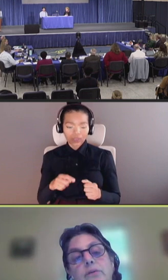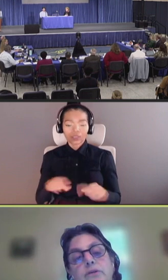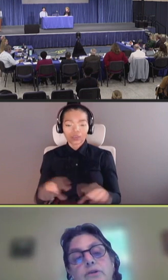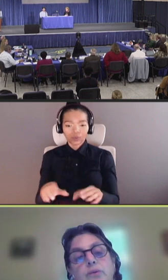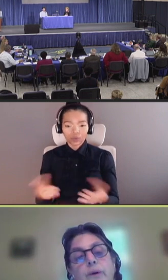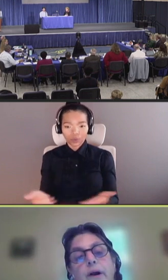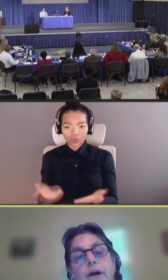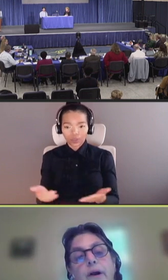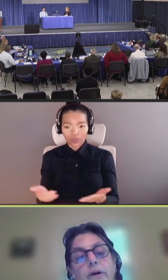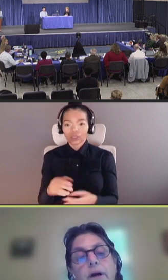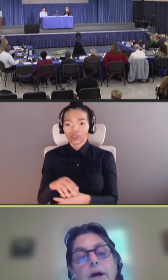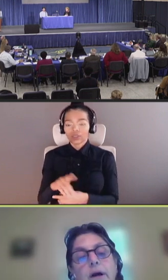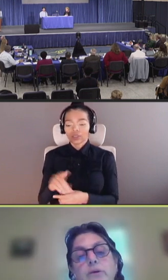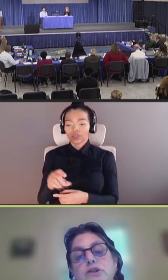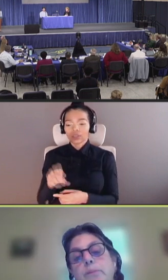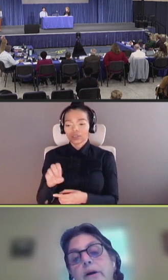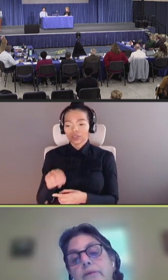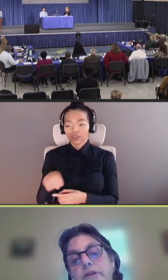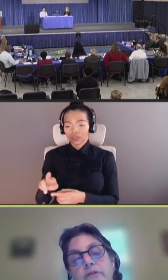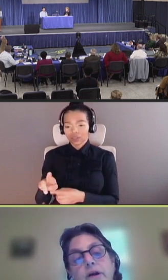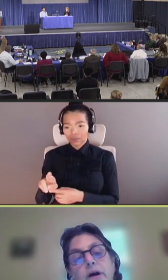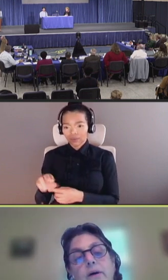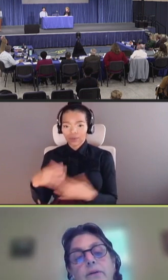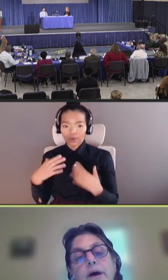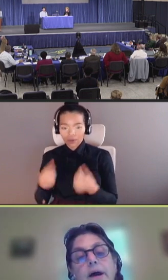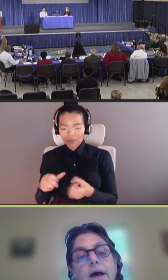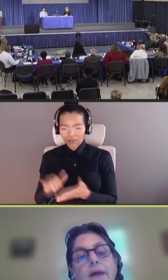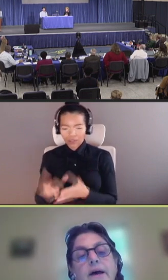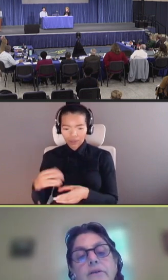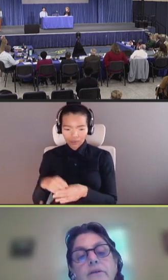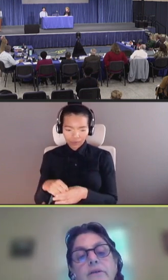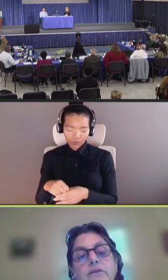which is where I work, which is part of Denver Health, and then discuss